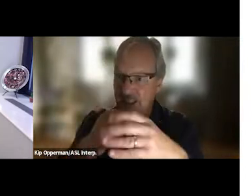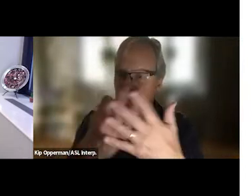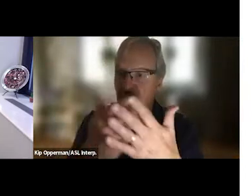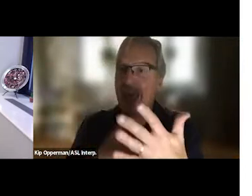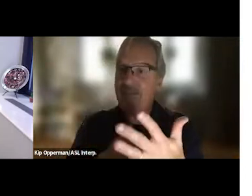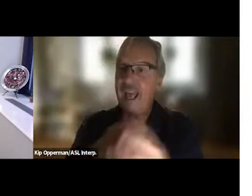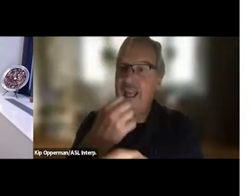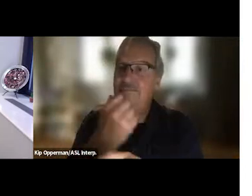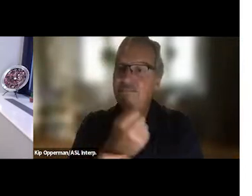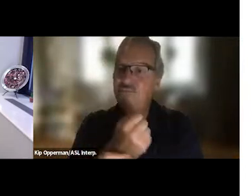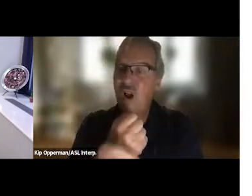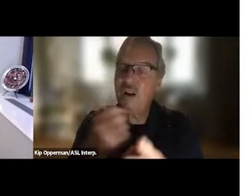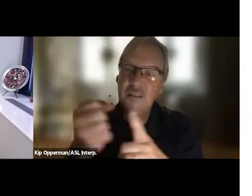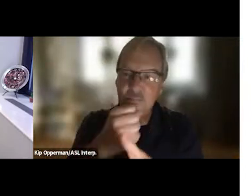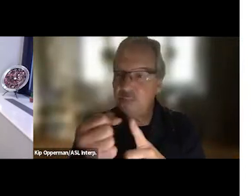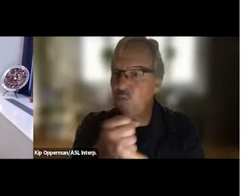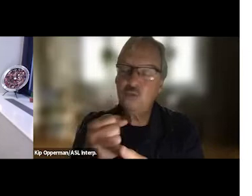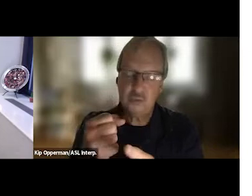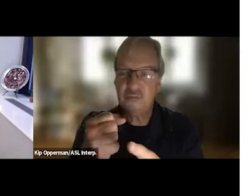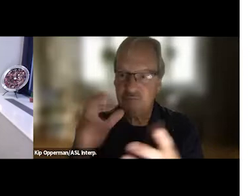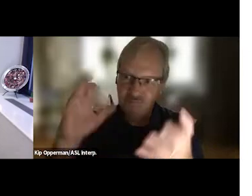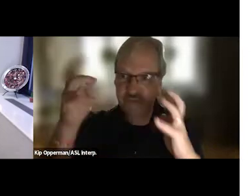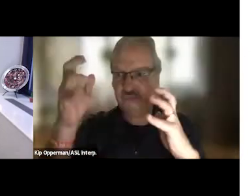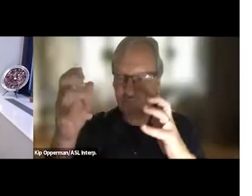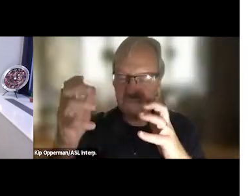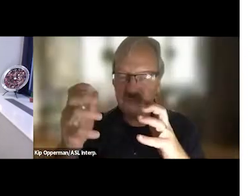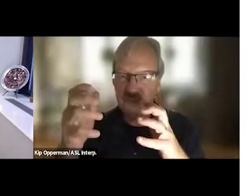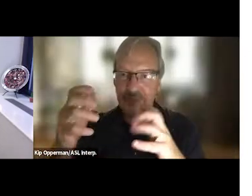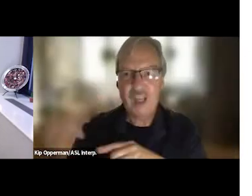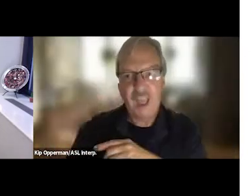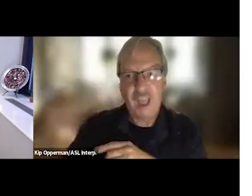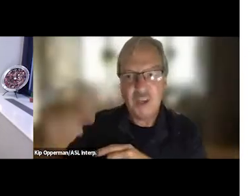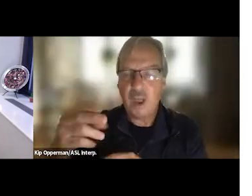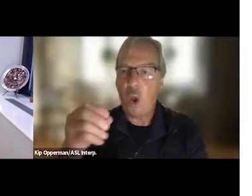and at least a quarter report histories of opioid use. We think those numbers are actually much higher,